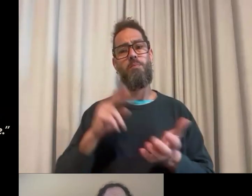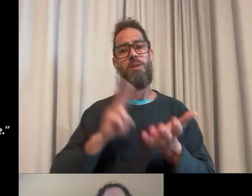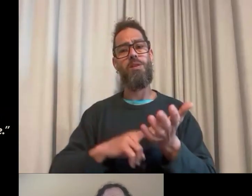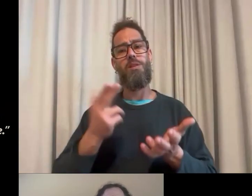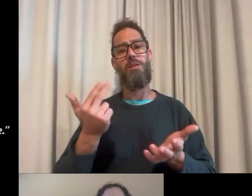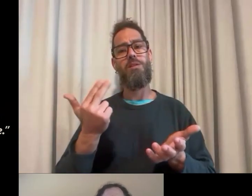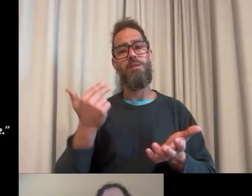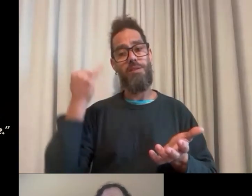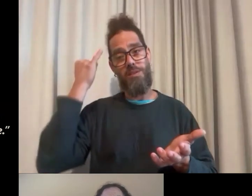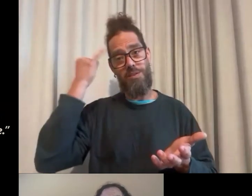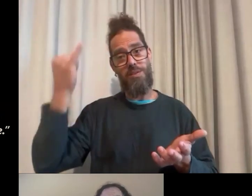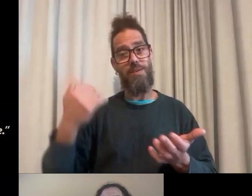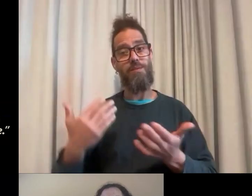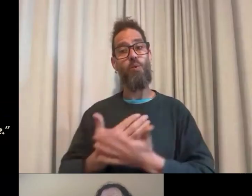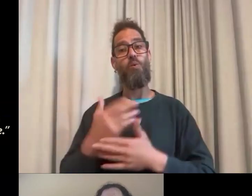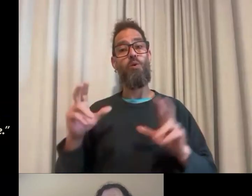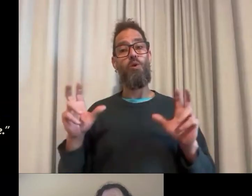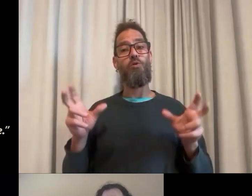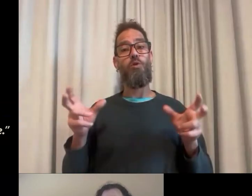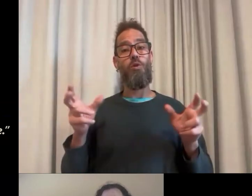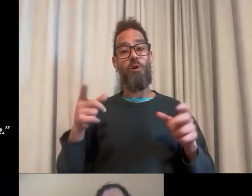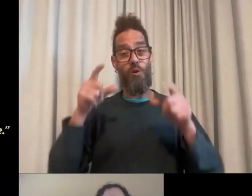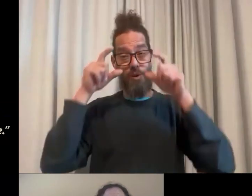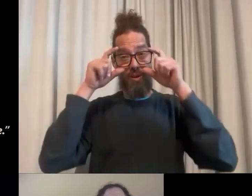invented the world's first computerized glasses.